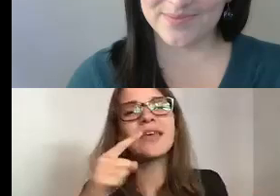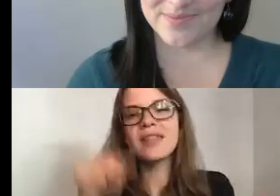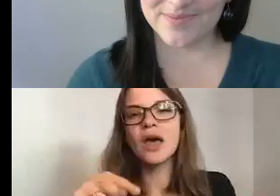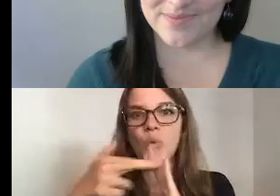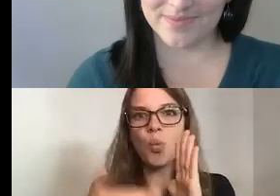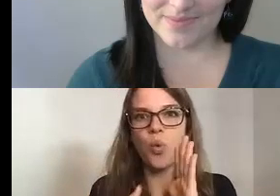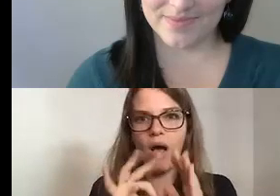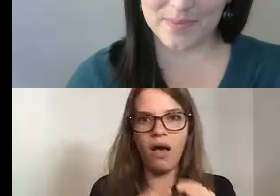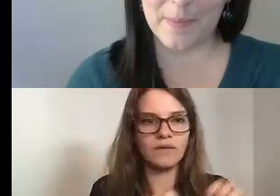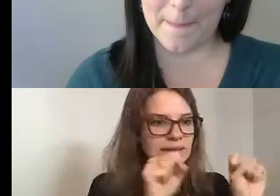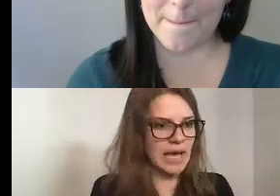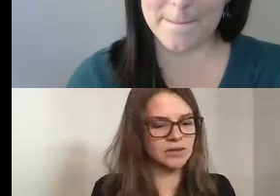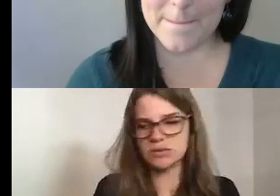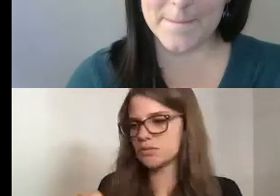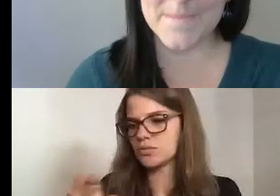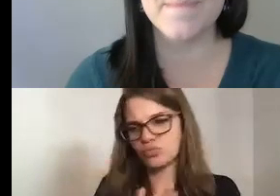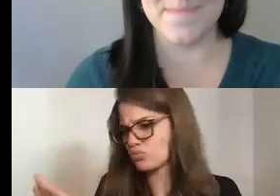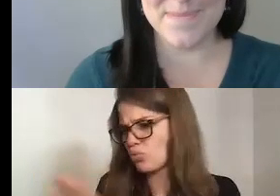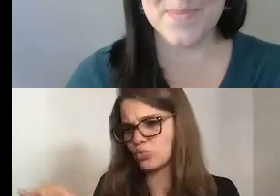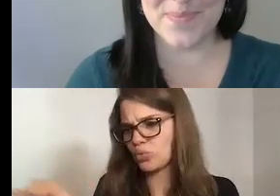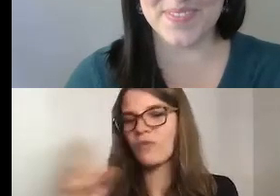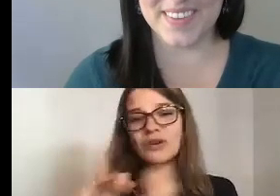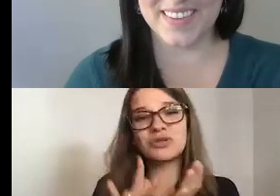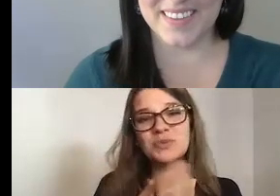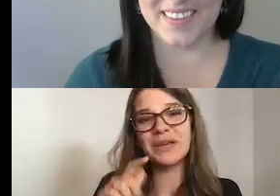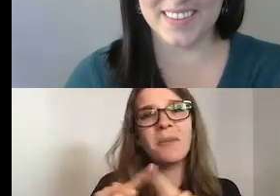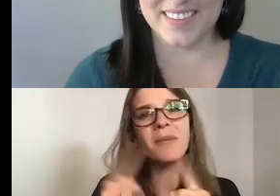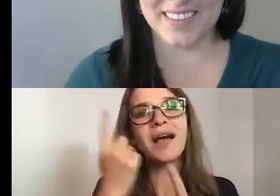what you should and shouldn't do with screen time but more just kind of considering it within that